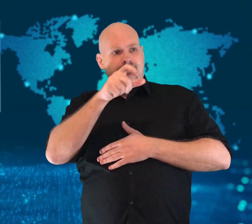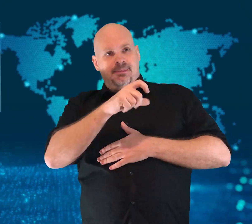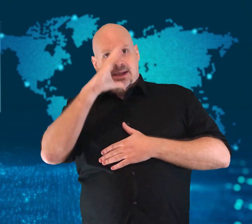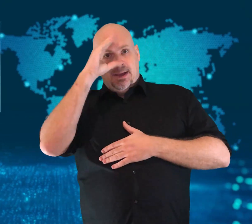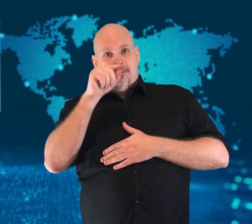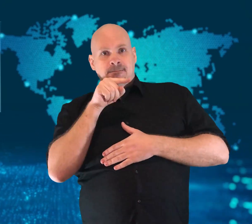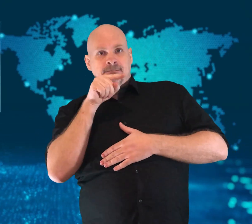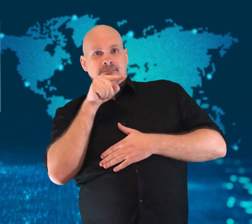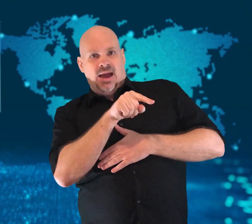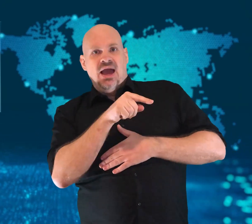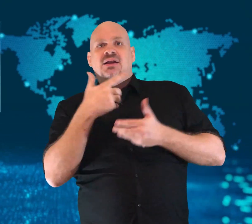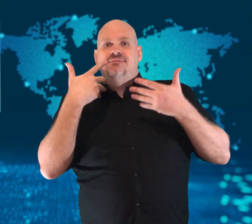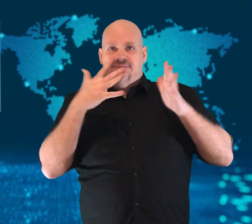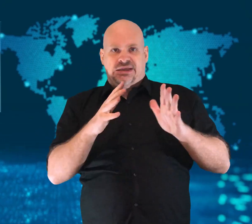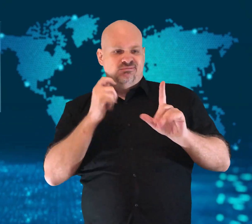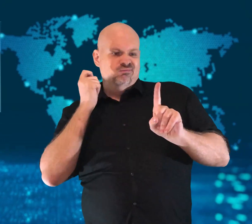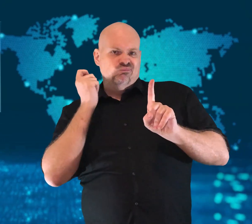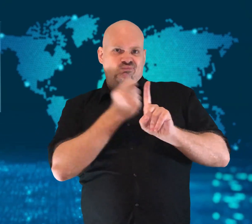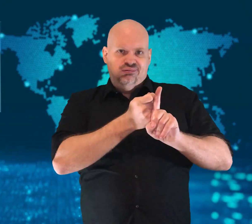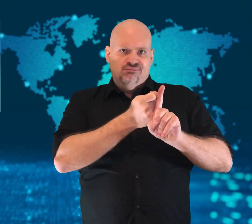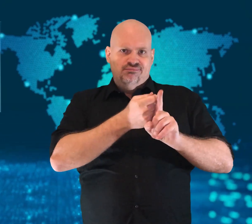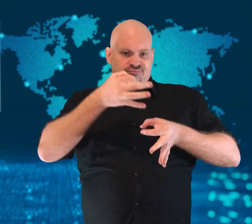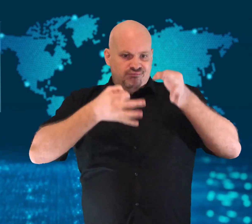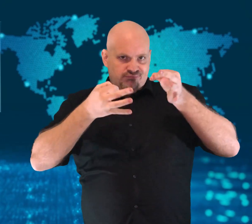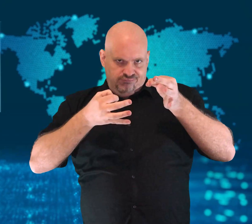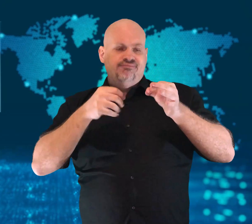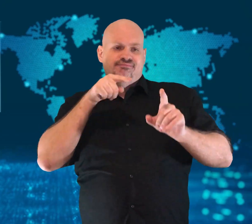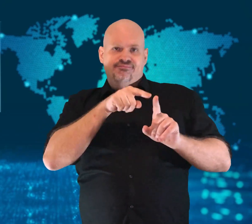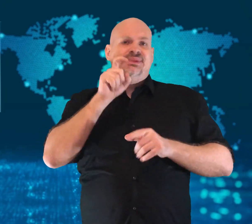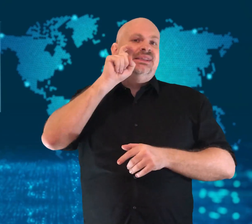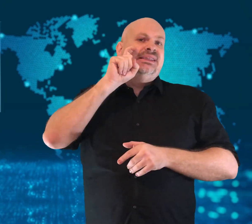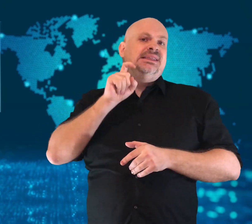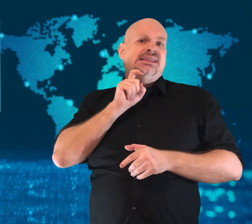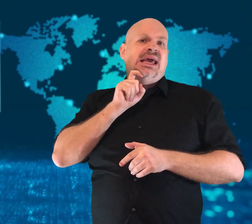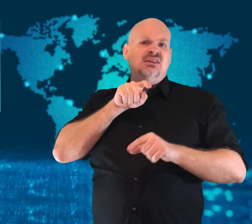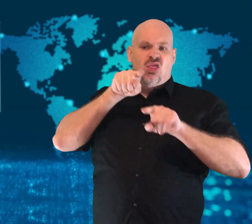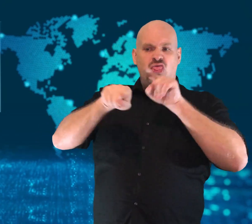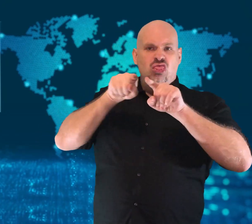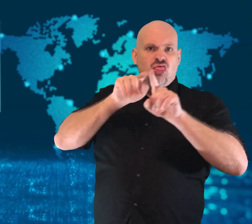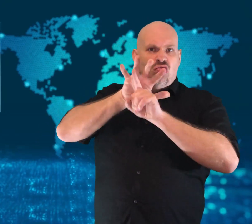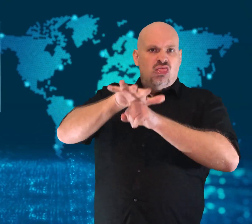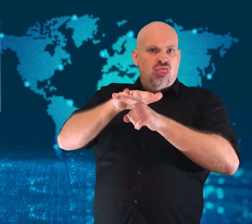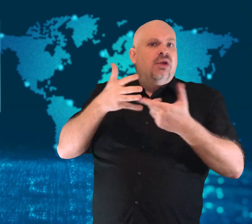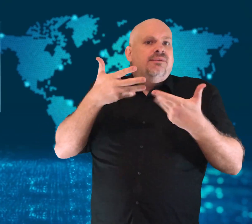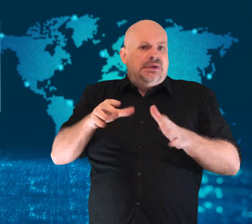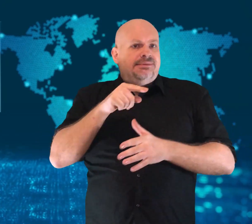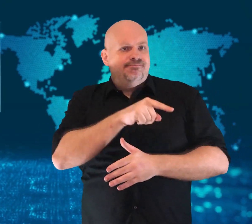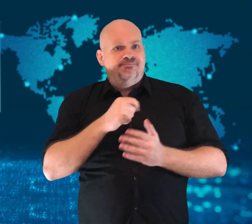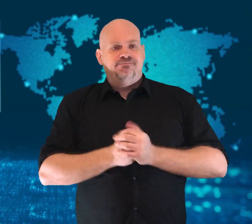convicted of sexual harassment for the first time.